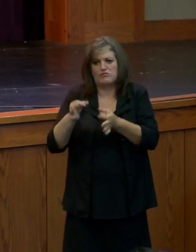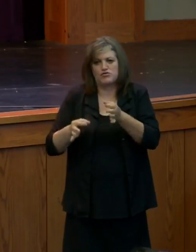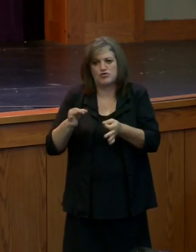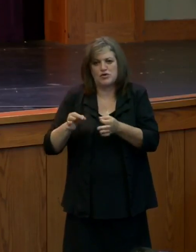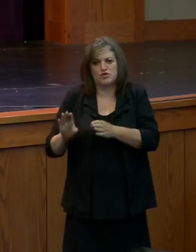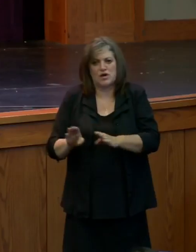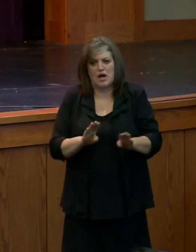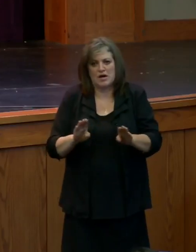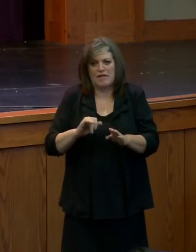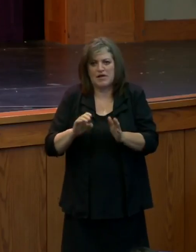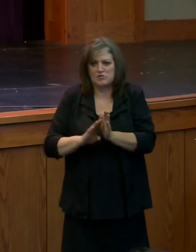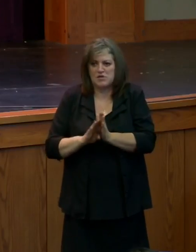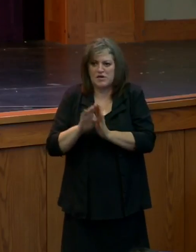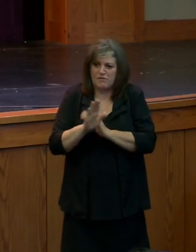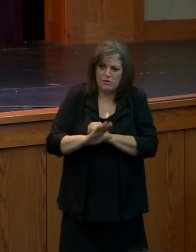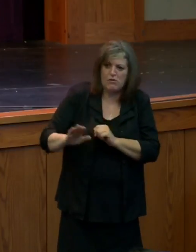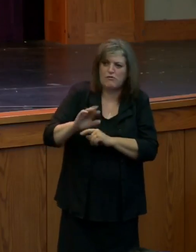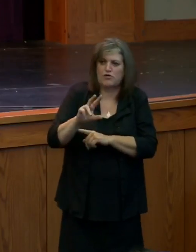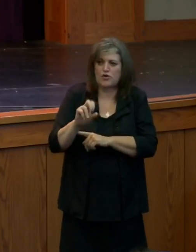THAT HAS BEEN DEVELOPED ALL ACROSS THE COUNTRY USING IN ALL